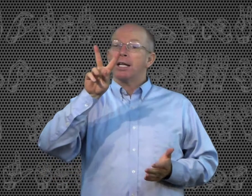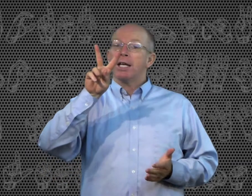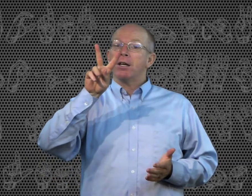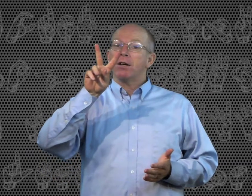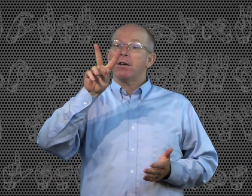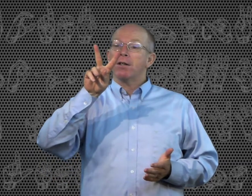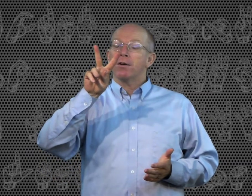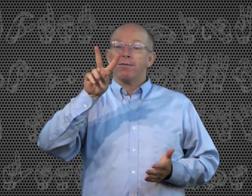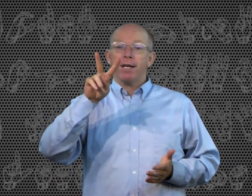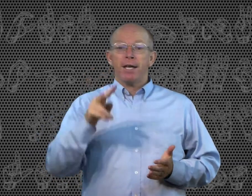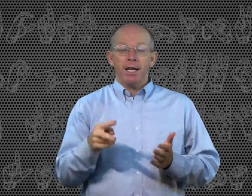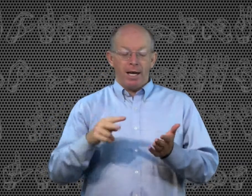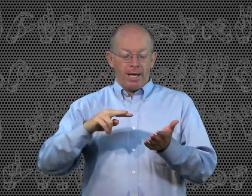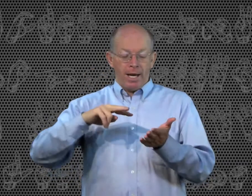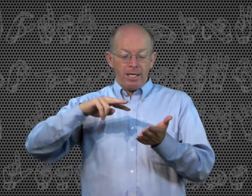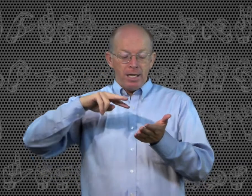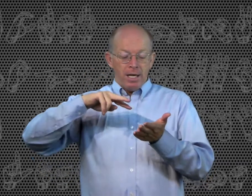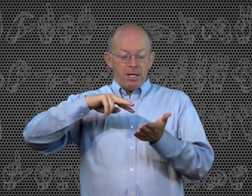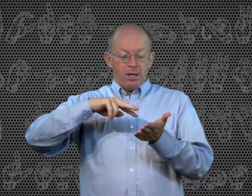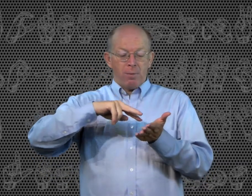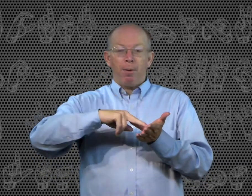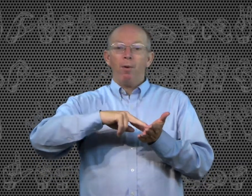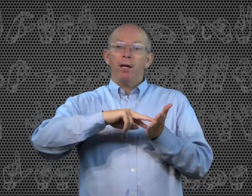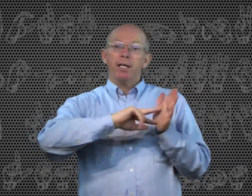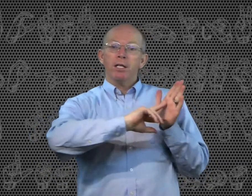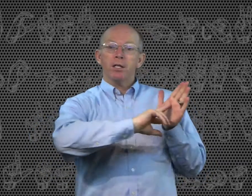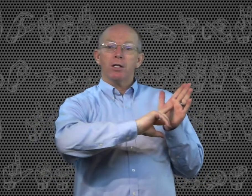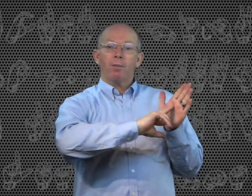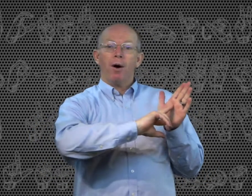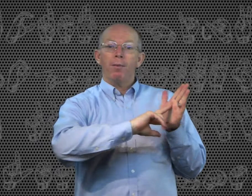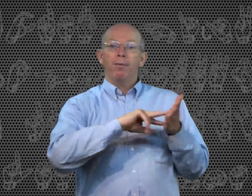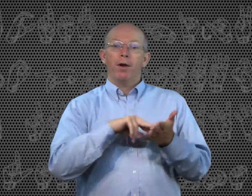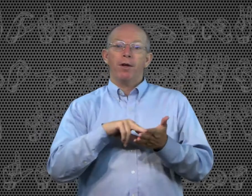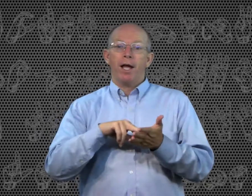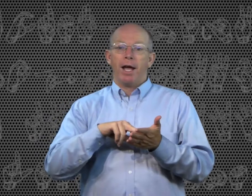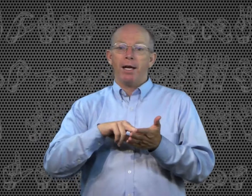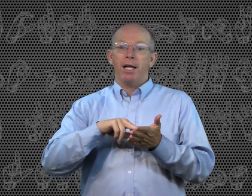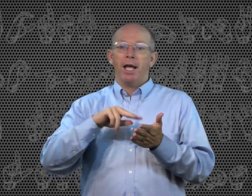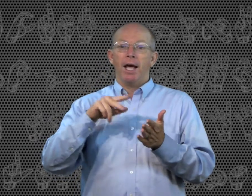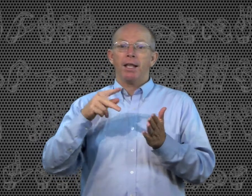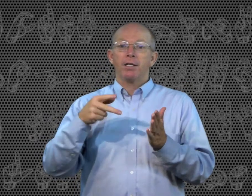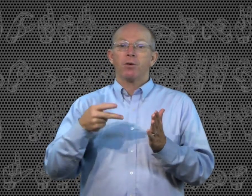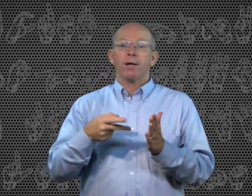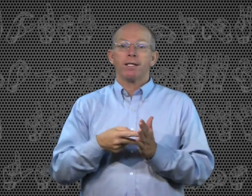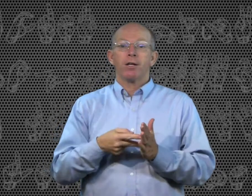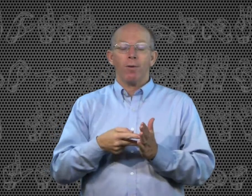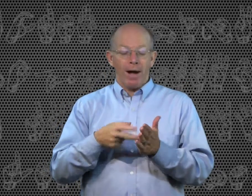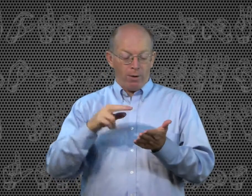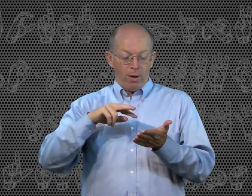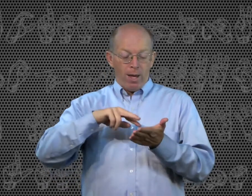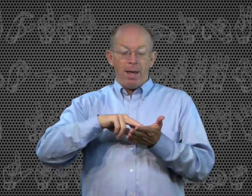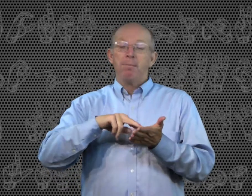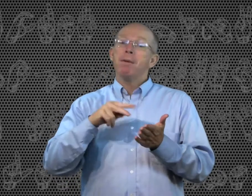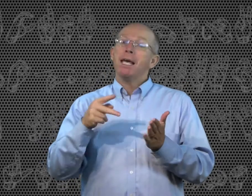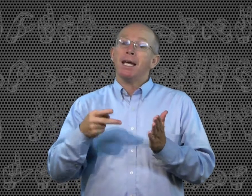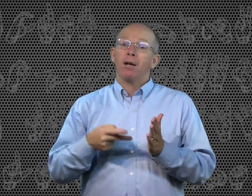Take your V-hand and poke it into the palm of your other hand and then twist it around.